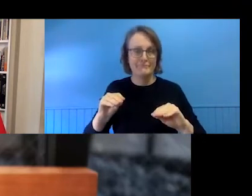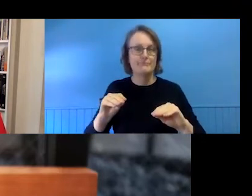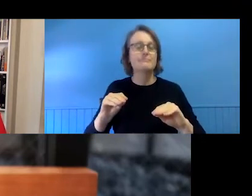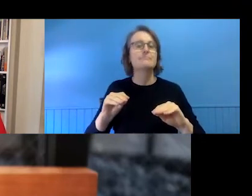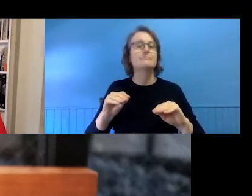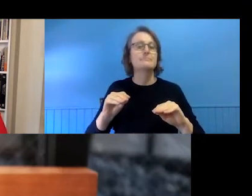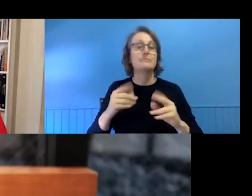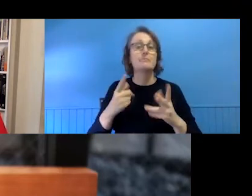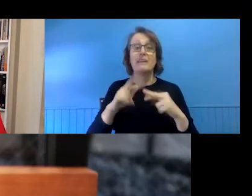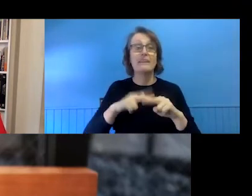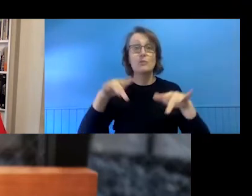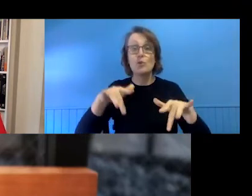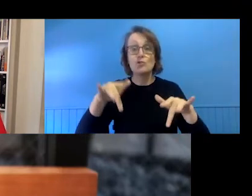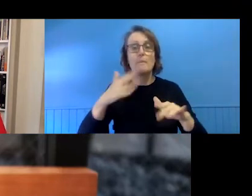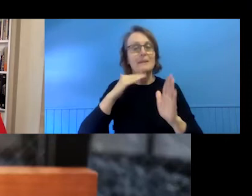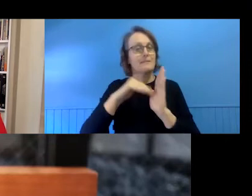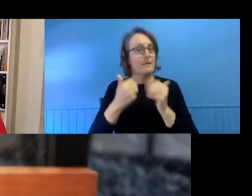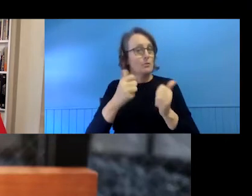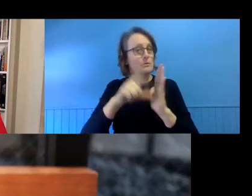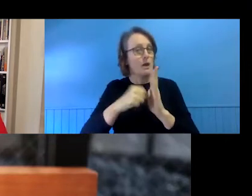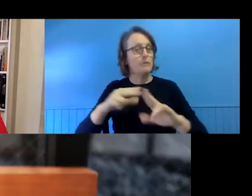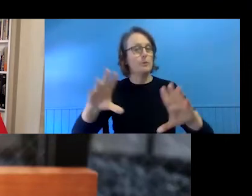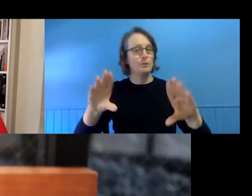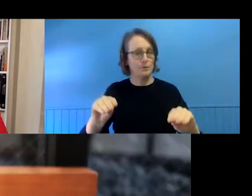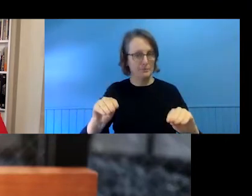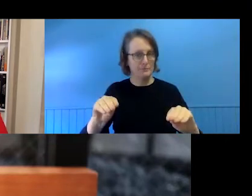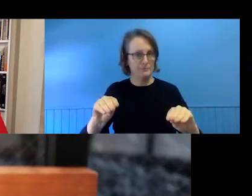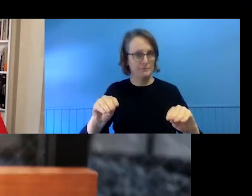if that's not the case, I think now is a good time to evaluate and